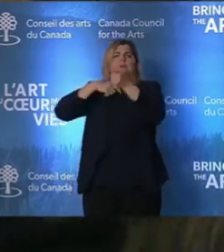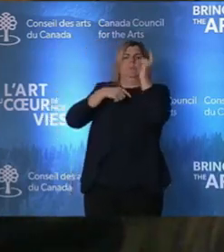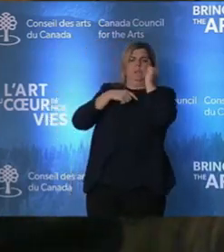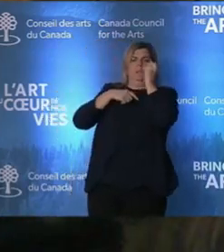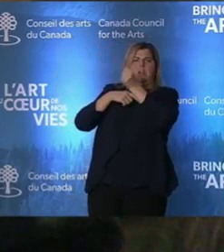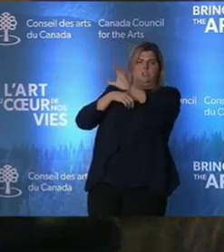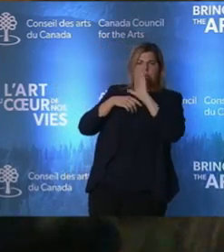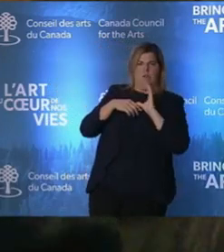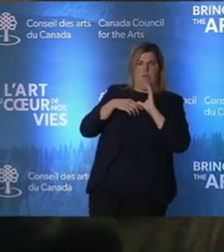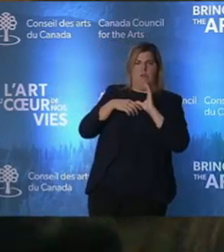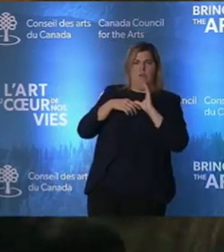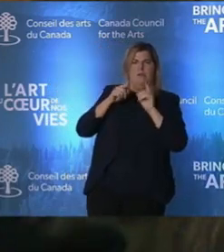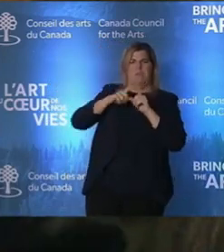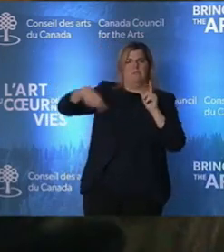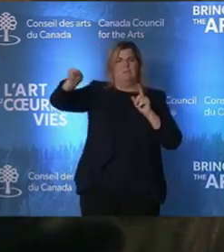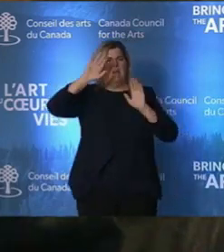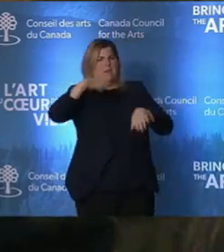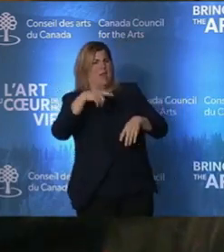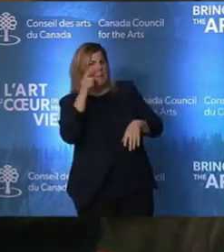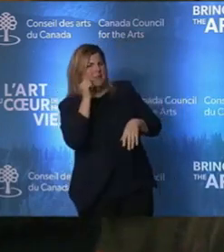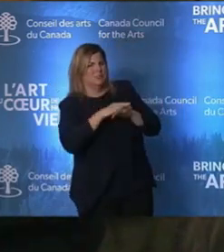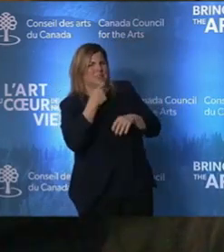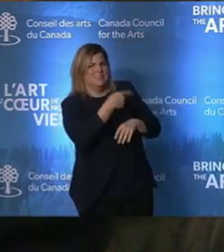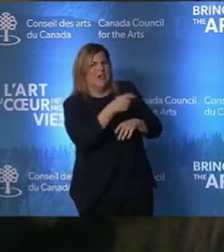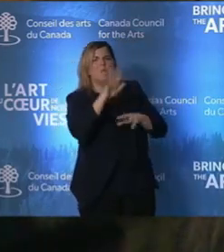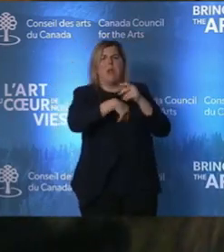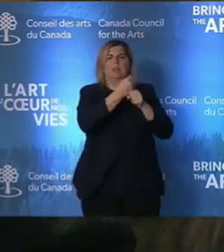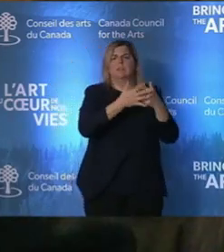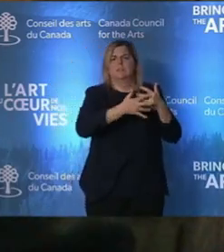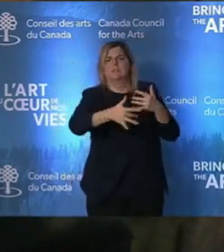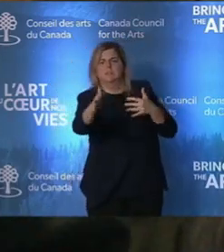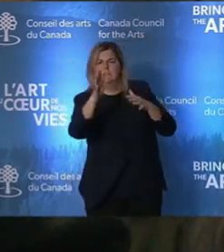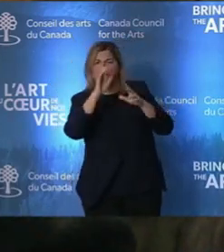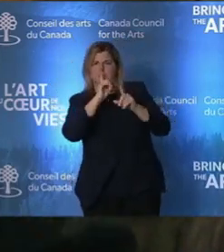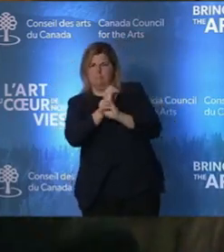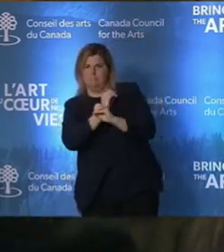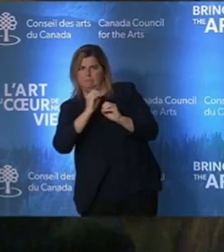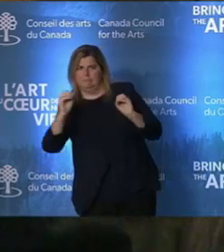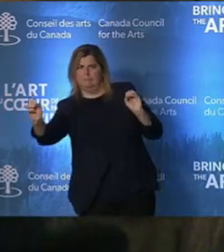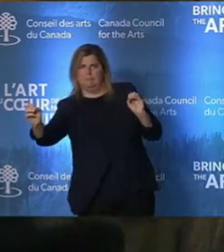would be good for us to know that they read what we have written or we have commented